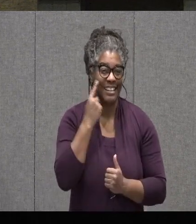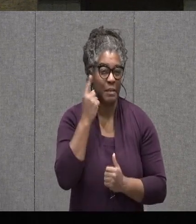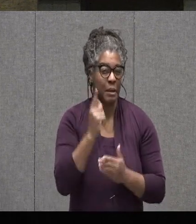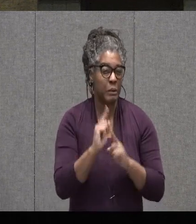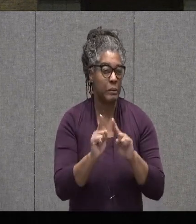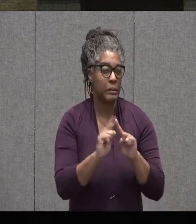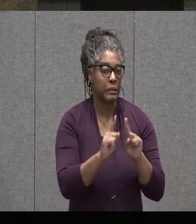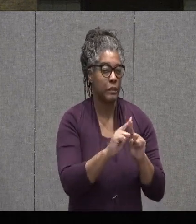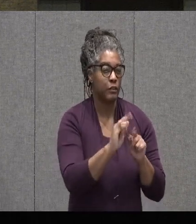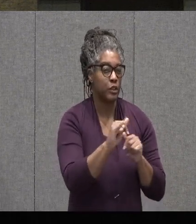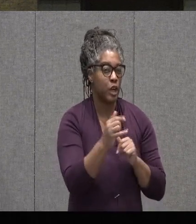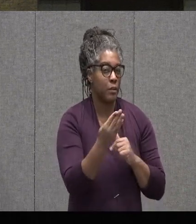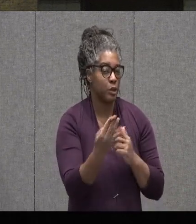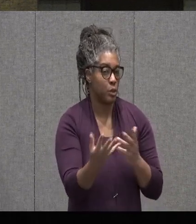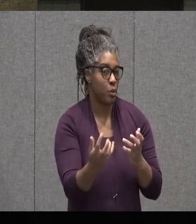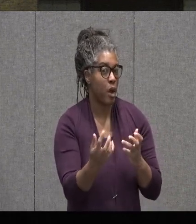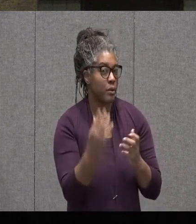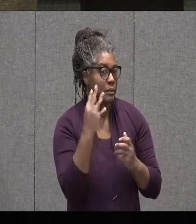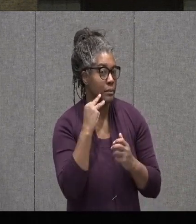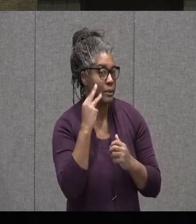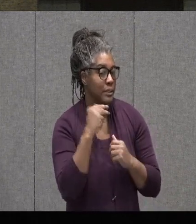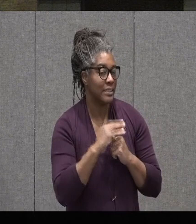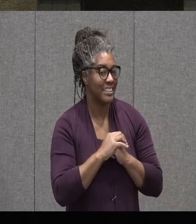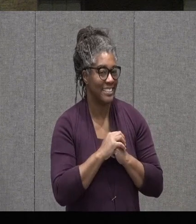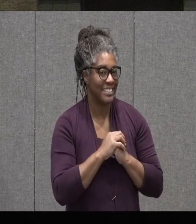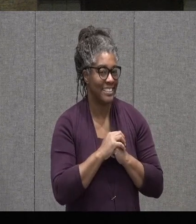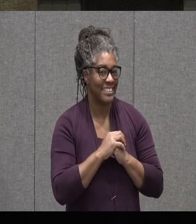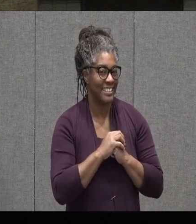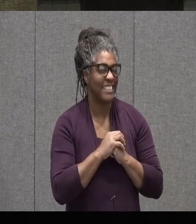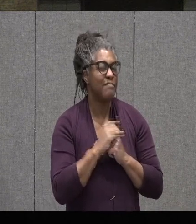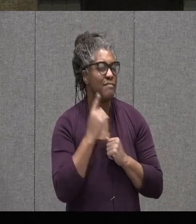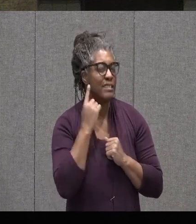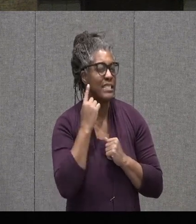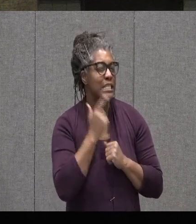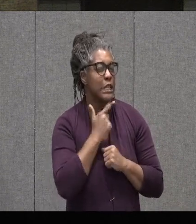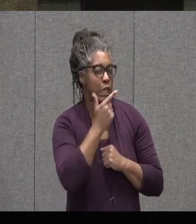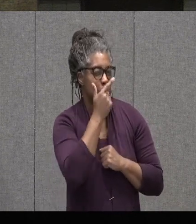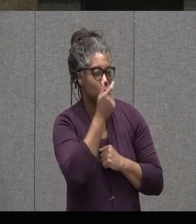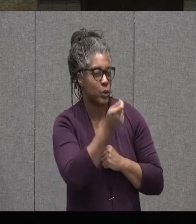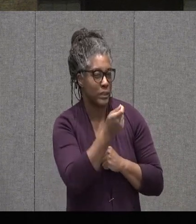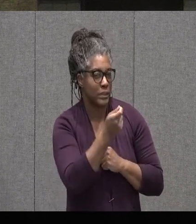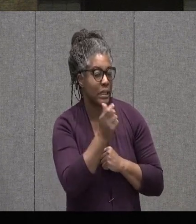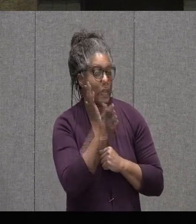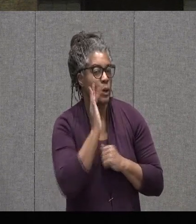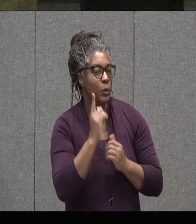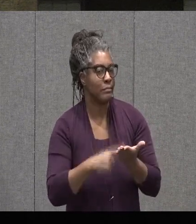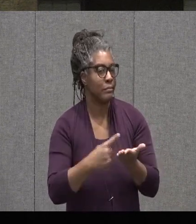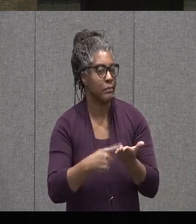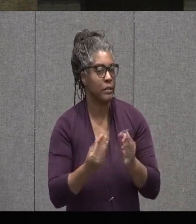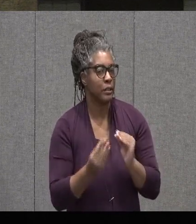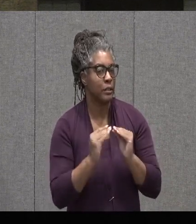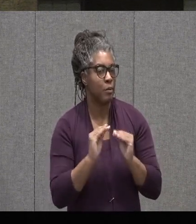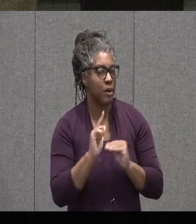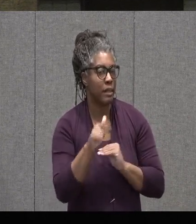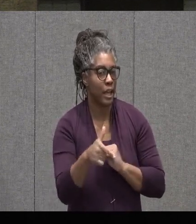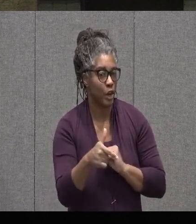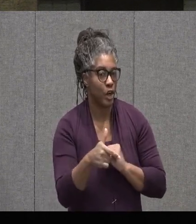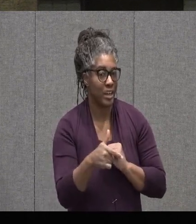That's something fun to think about. We're gonna talk about that more in just a little bit. Now let's take this word, what was this word again?